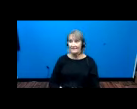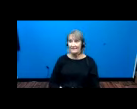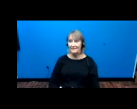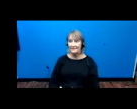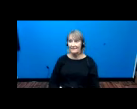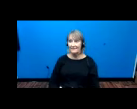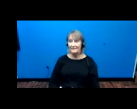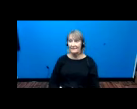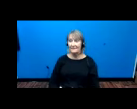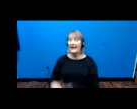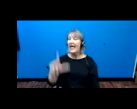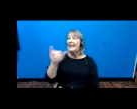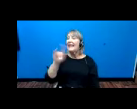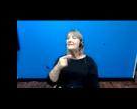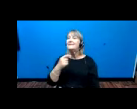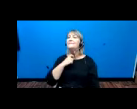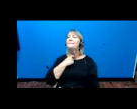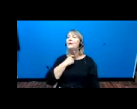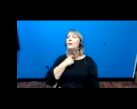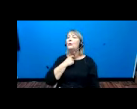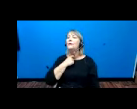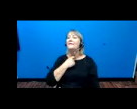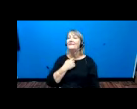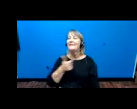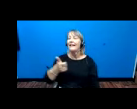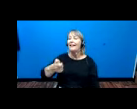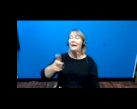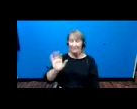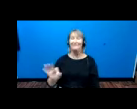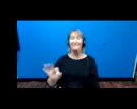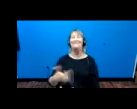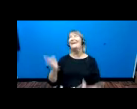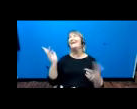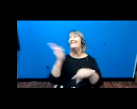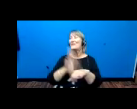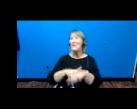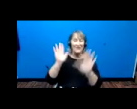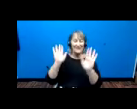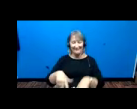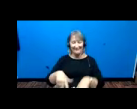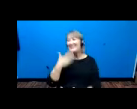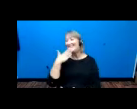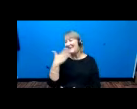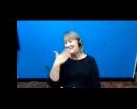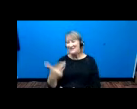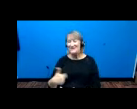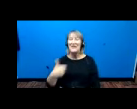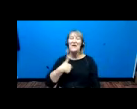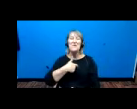And Liz, I think your muted. Liz: Of course I am. Thank you, Carolyn. We have a wonderful quote here from Judy Monroe,